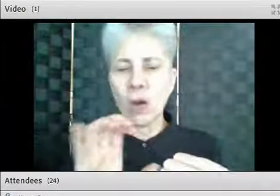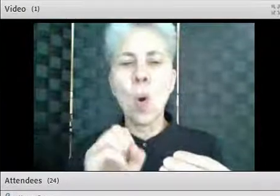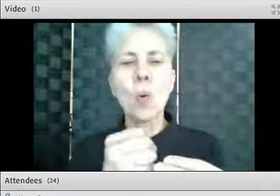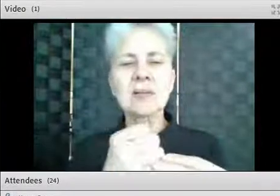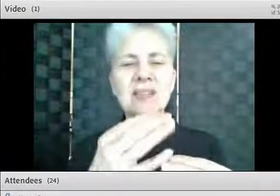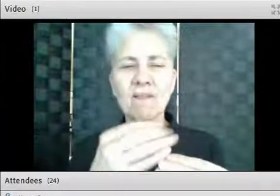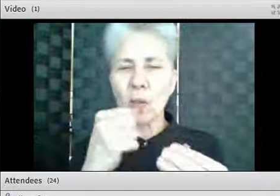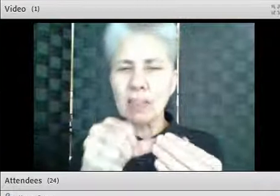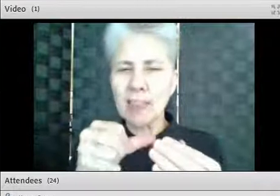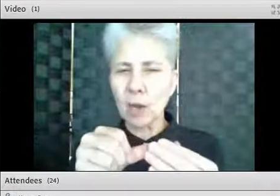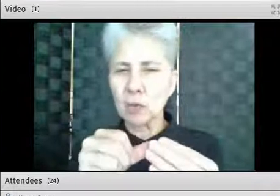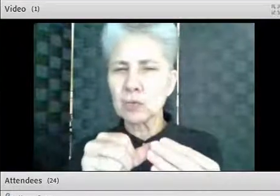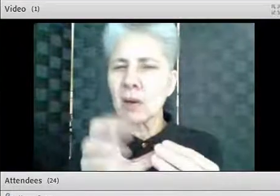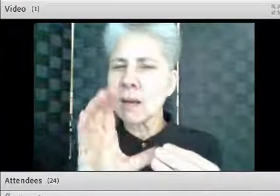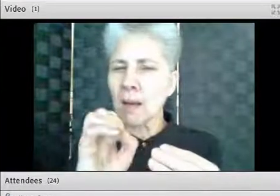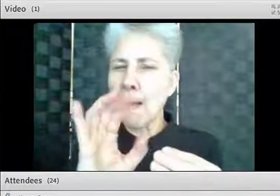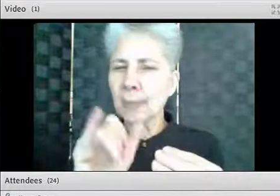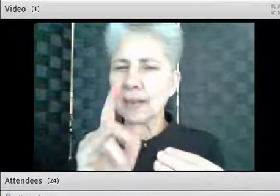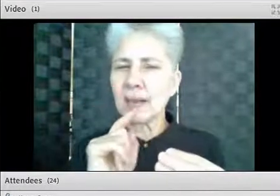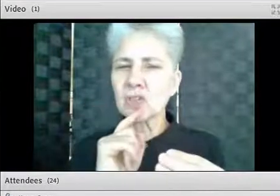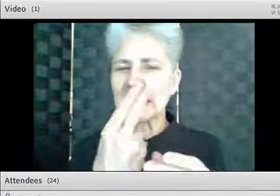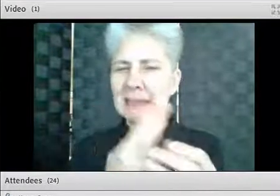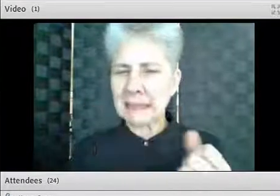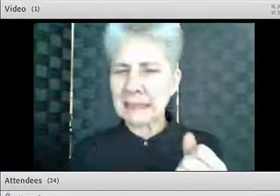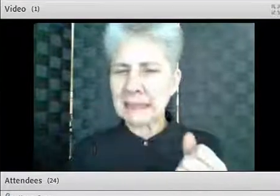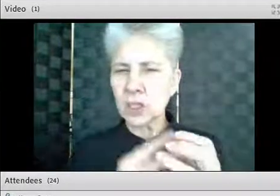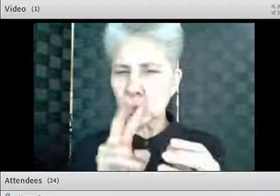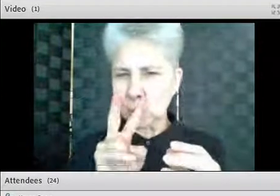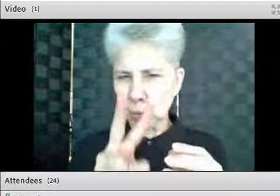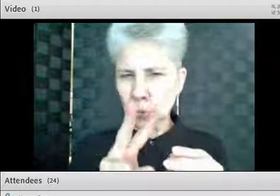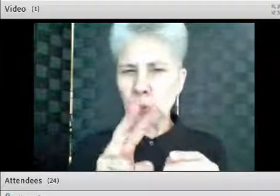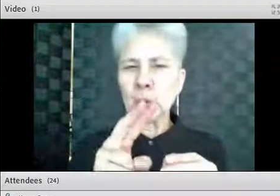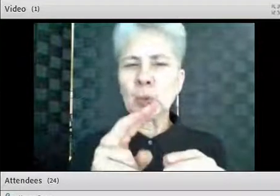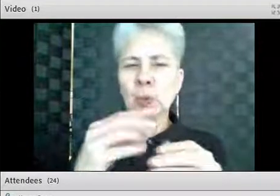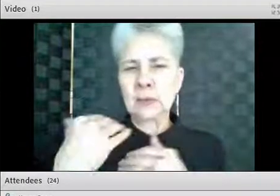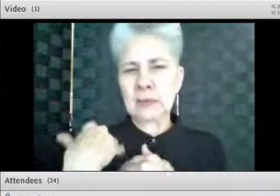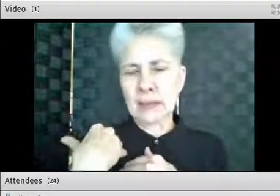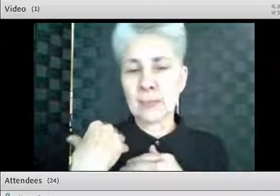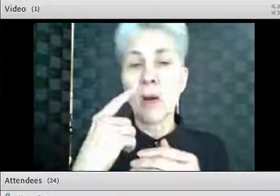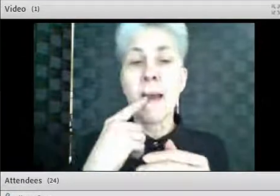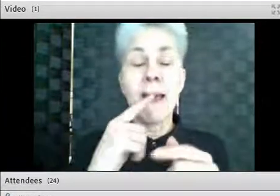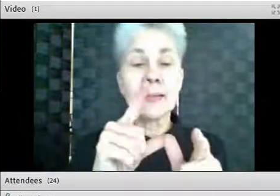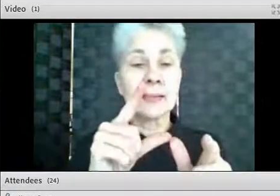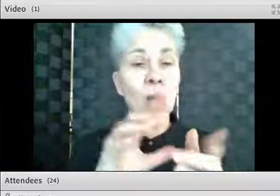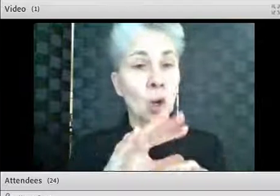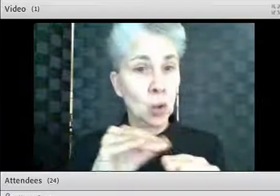and it does kind of double duty here. So it not only brings together or collocates works on the same topic,